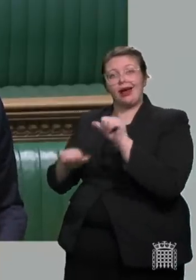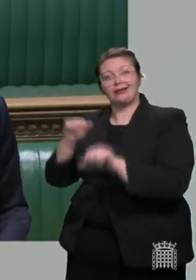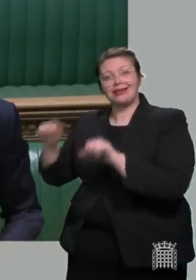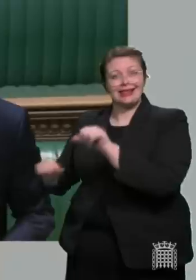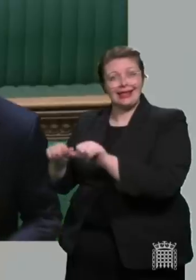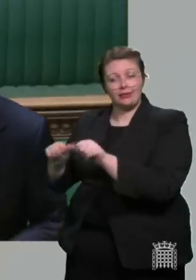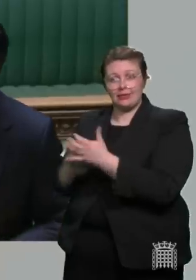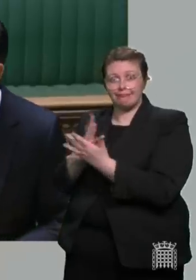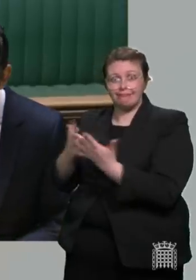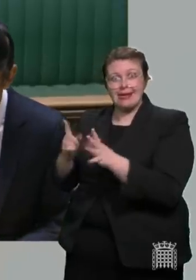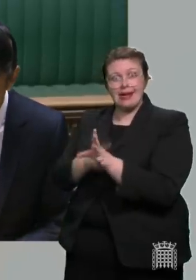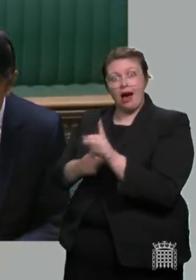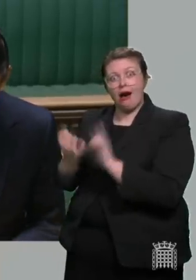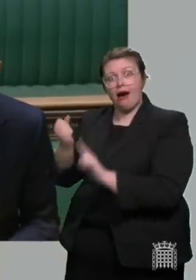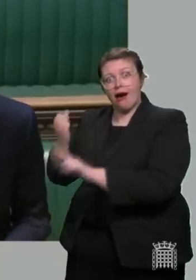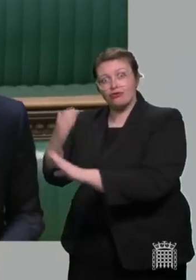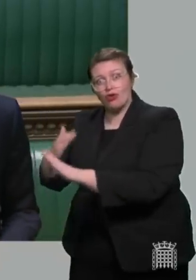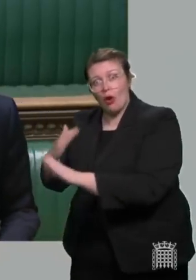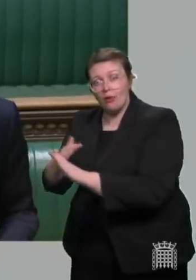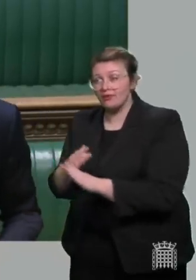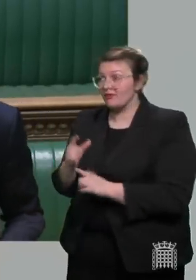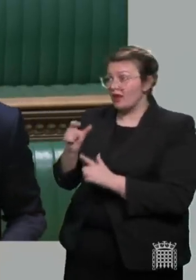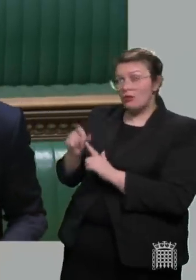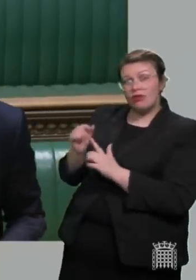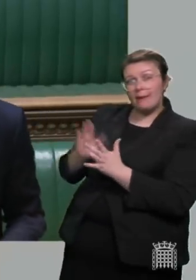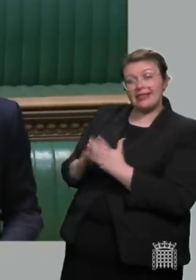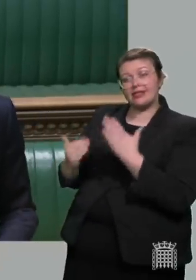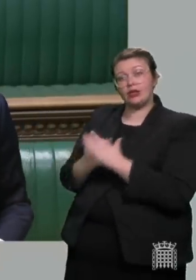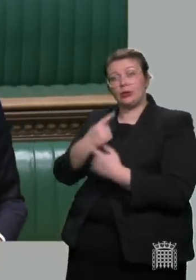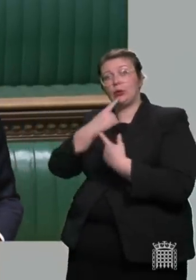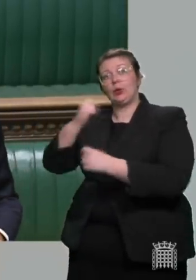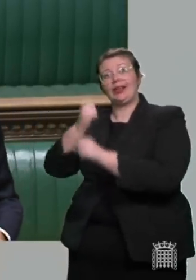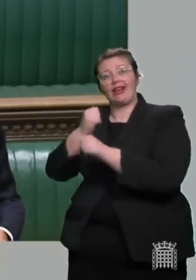The Prime Minister’s lifetime skills guarantee—giving every adult the opportunity